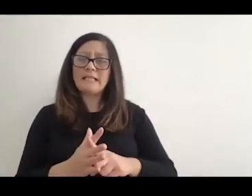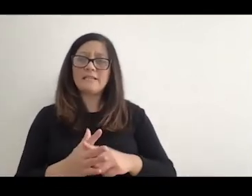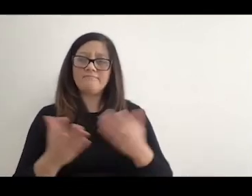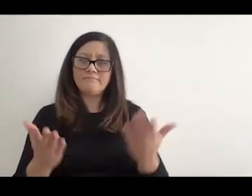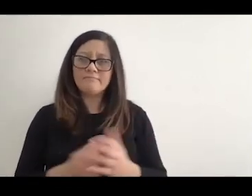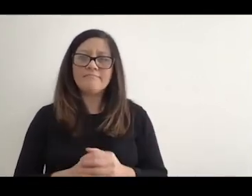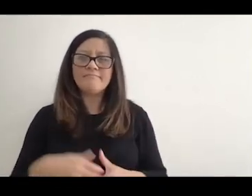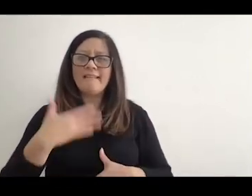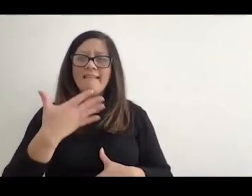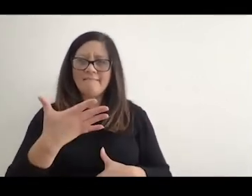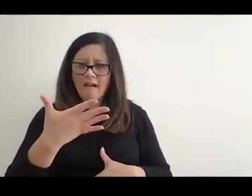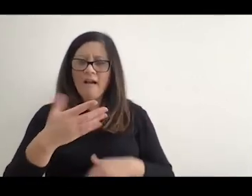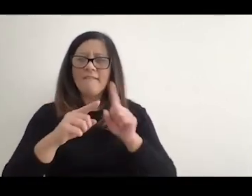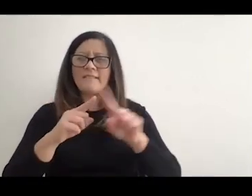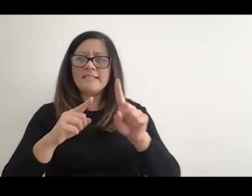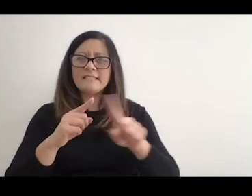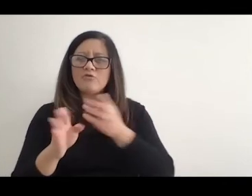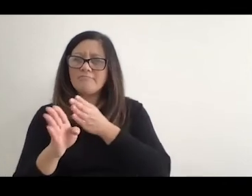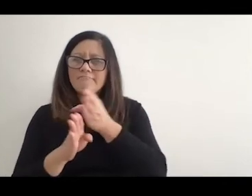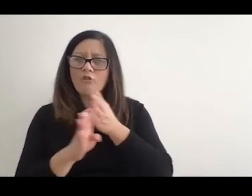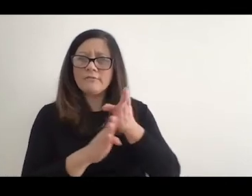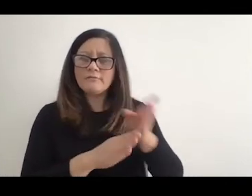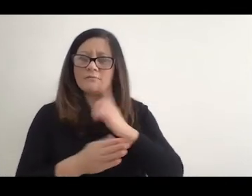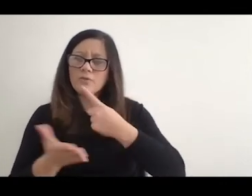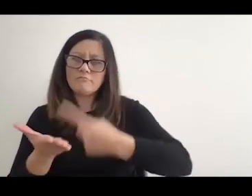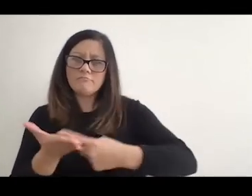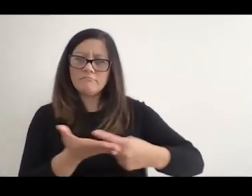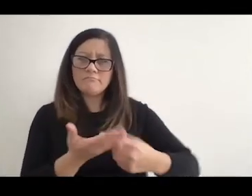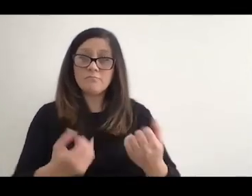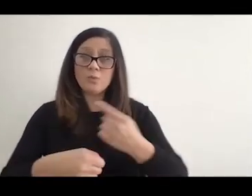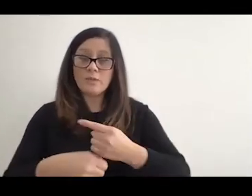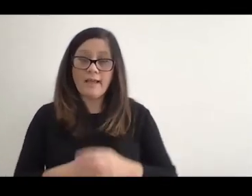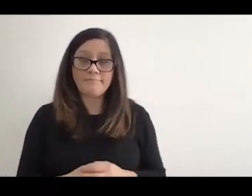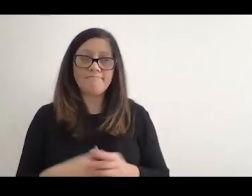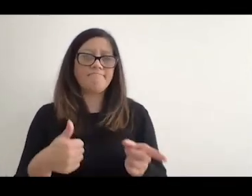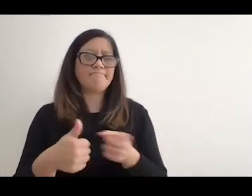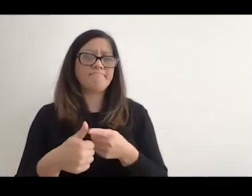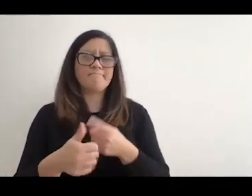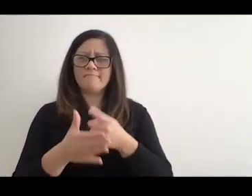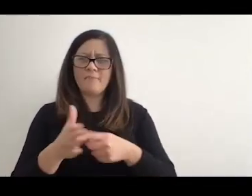five areas that I'm going to focus on today. First, what is dressing with disabilities, right?